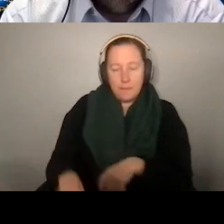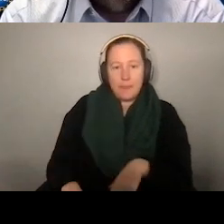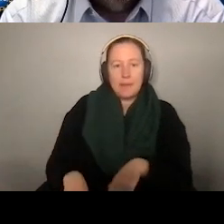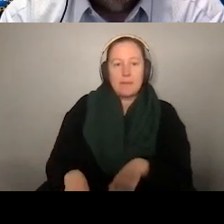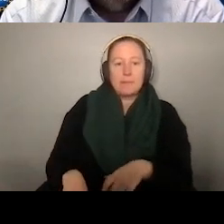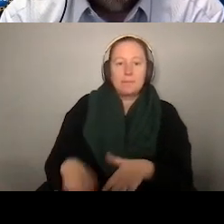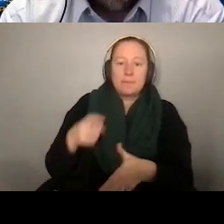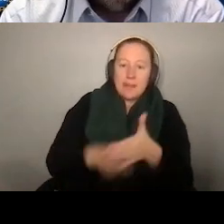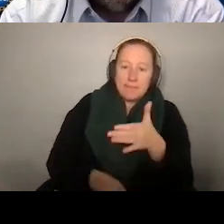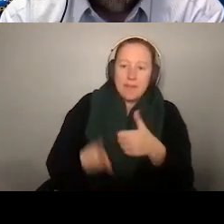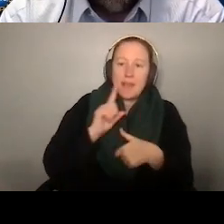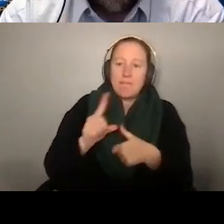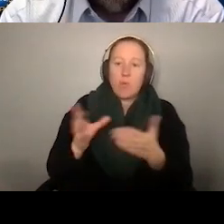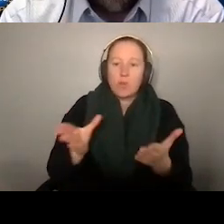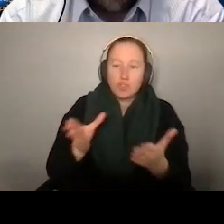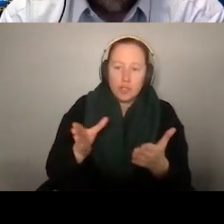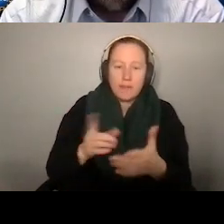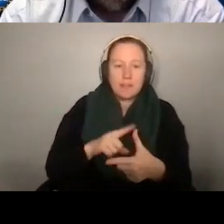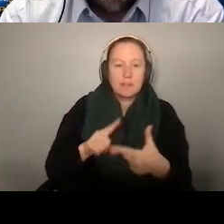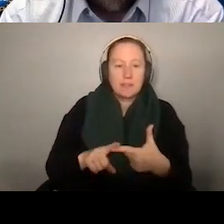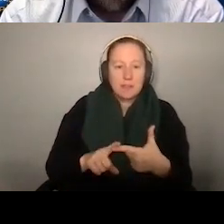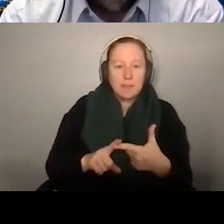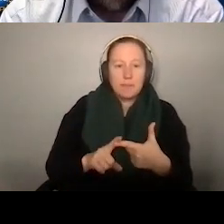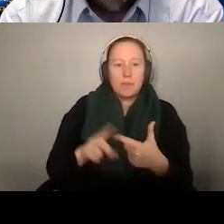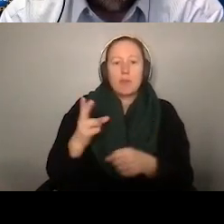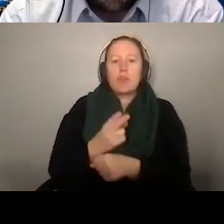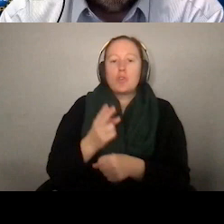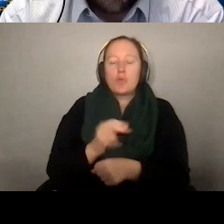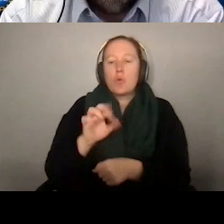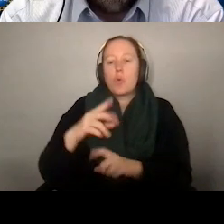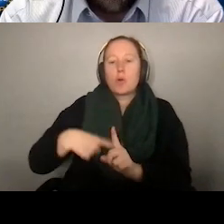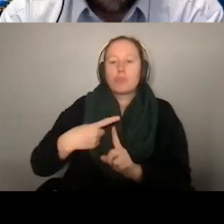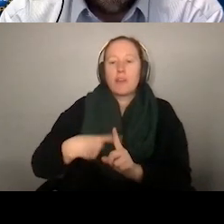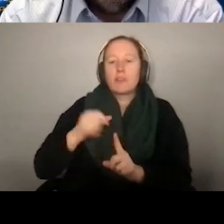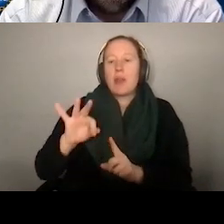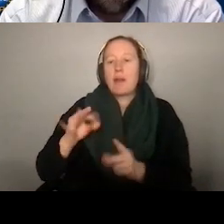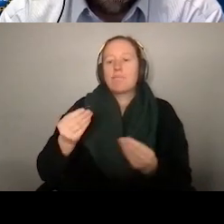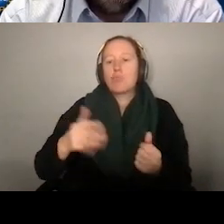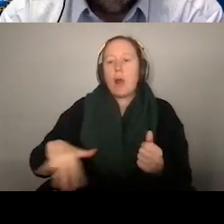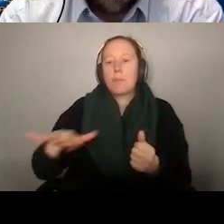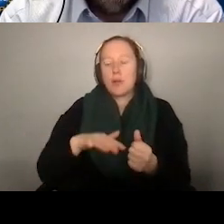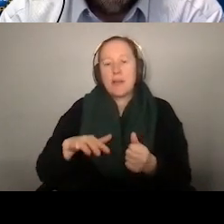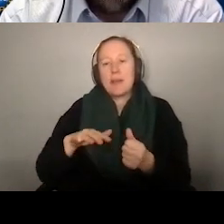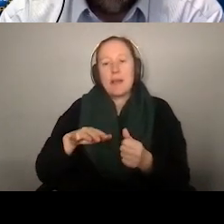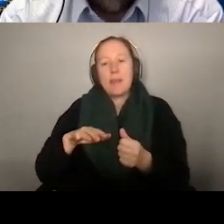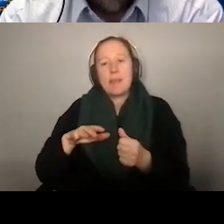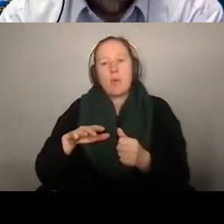fees for services performed, the use or rental of real property that was acquired under the grant,